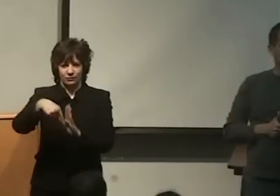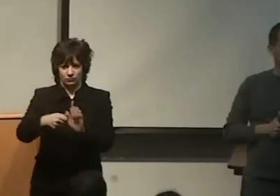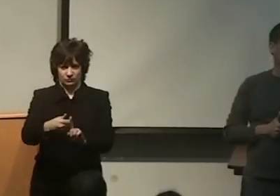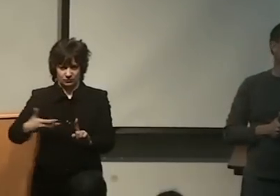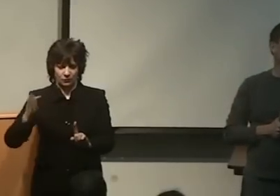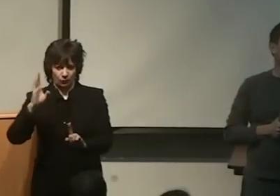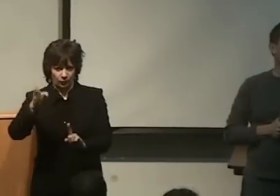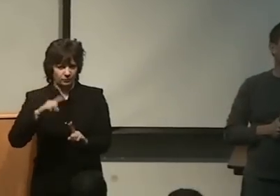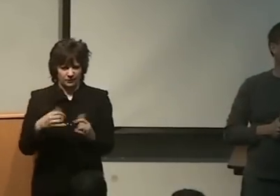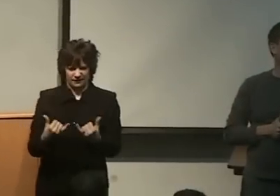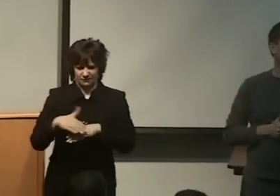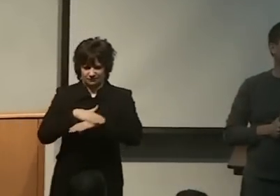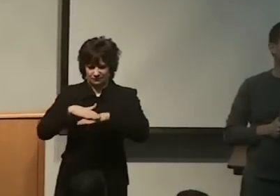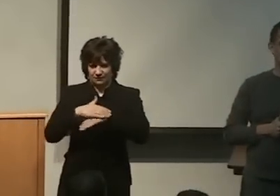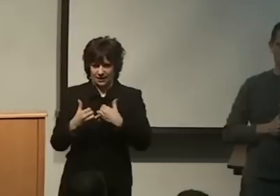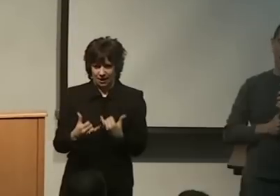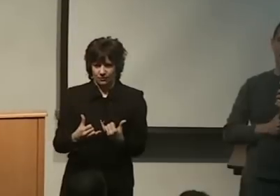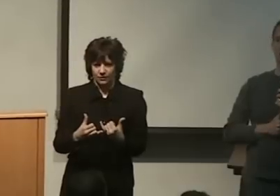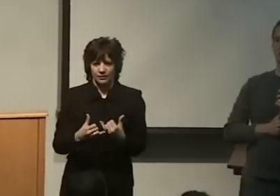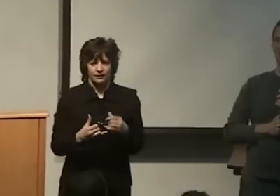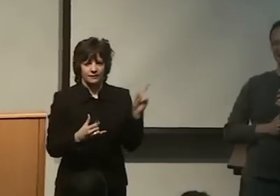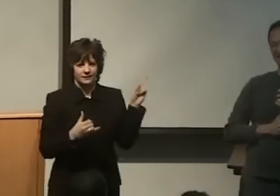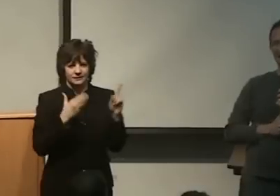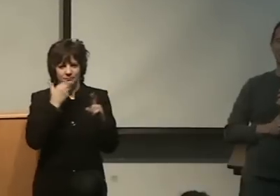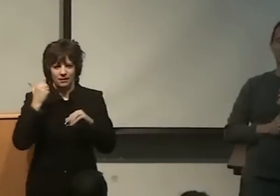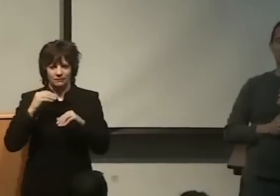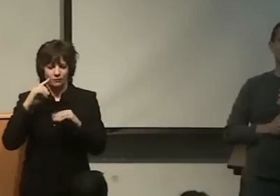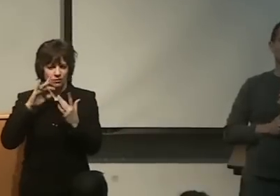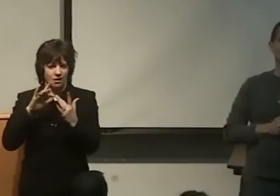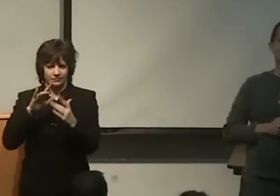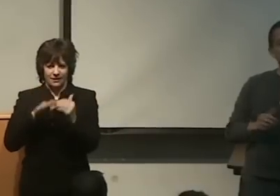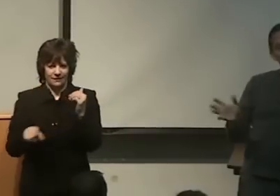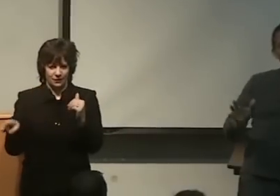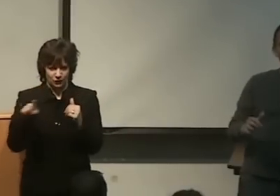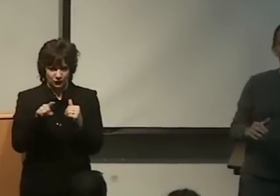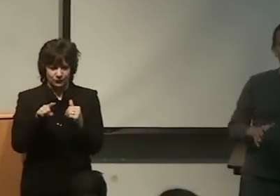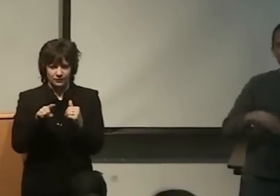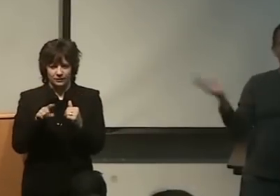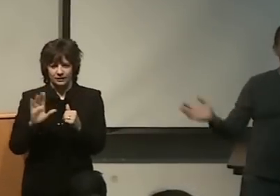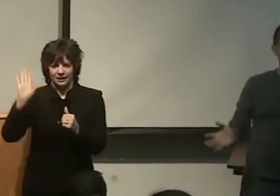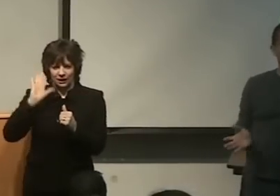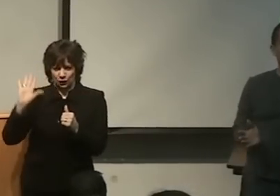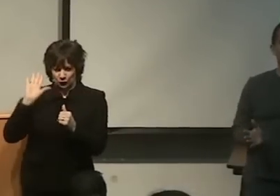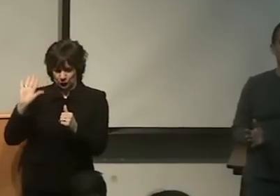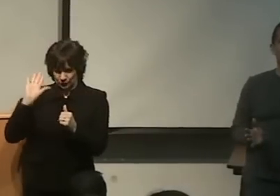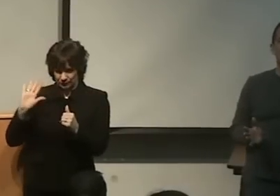It's actually better for content than you are. Sorry. Didn't used to be that way. That's happened in the last five years.